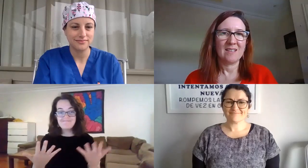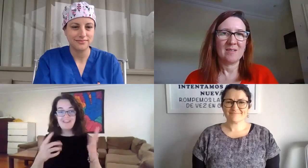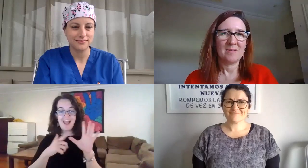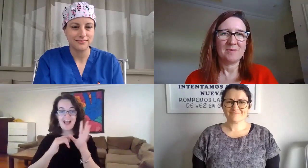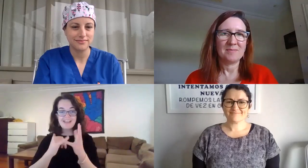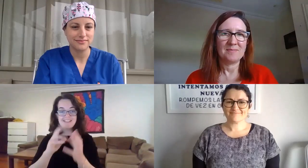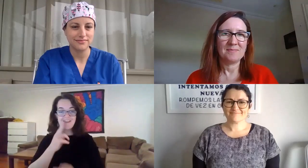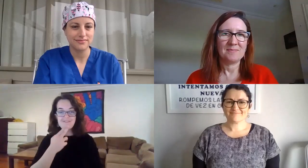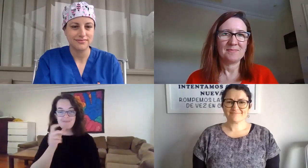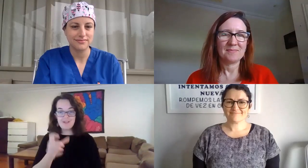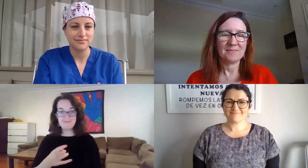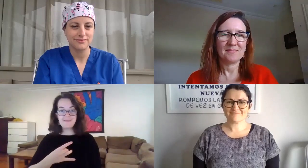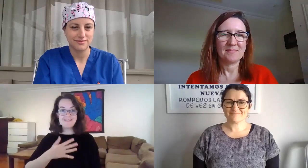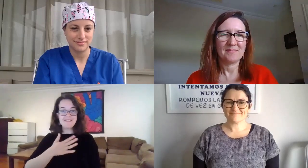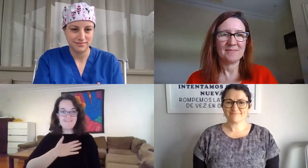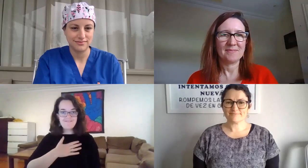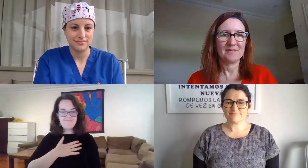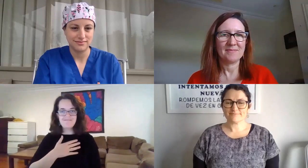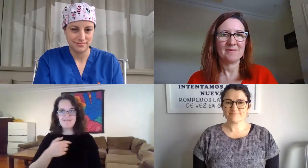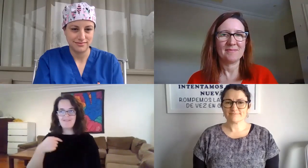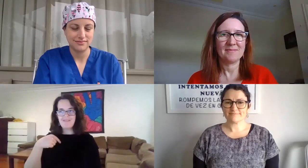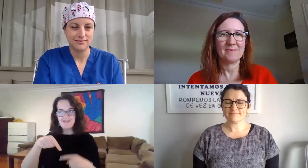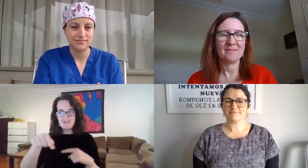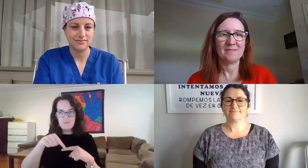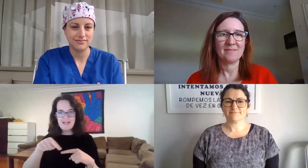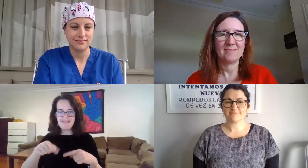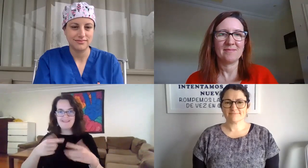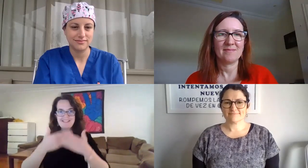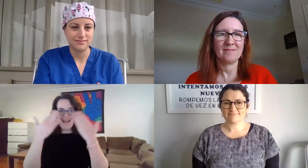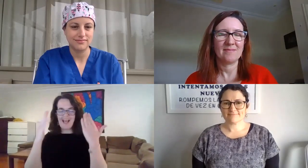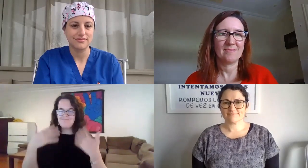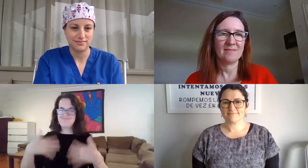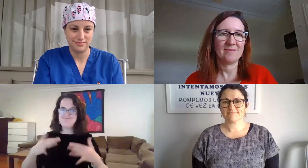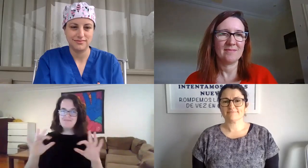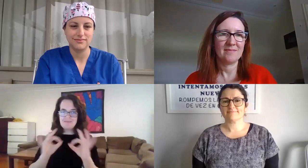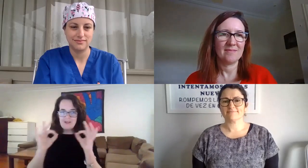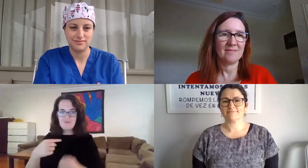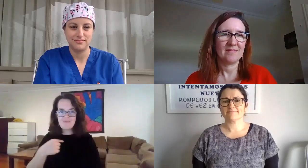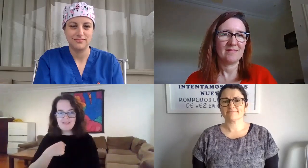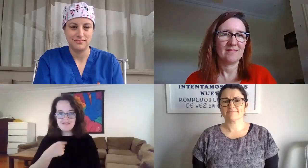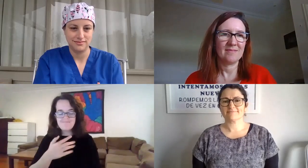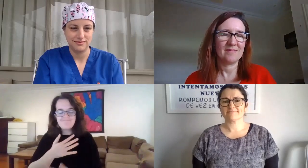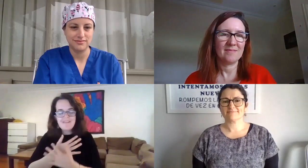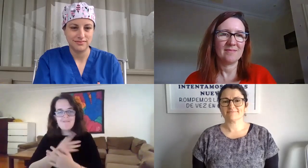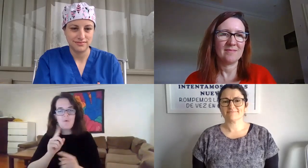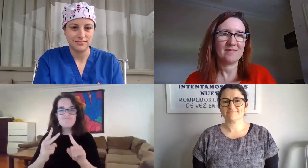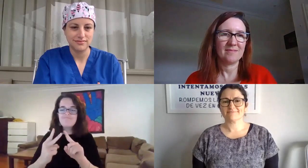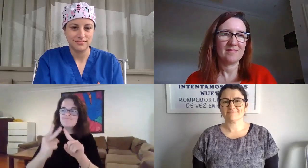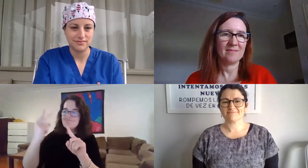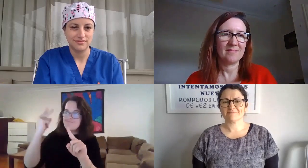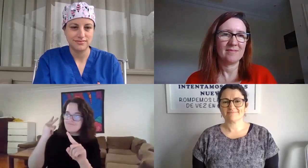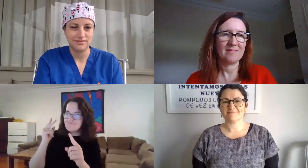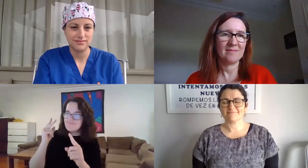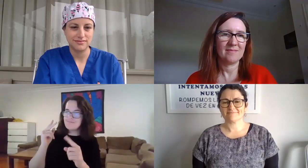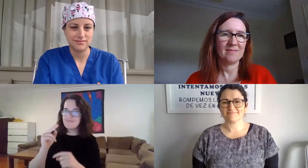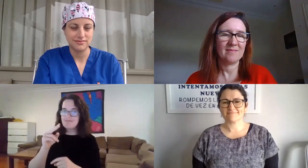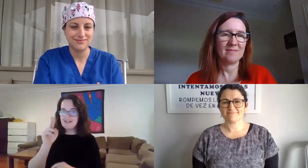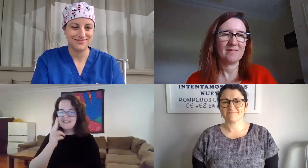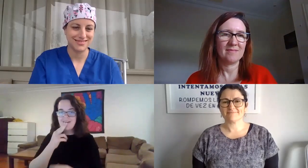Thanks caring as a deaf person this week, and this day in particular has special significance for me, I'd like